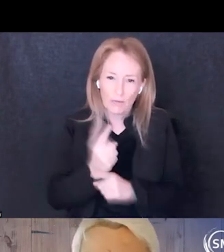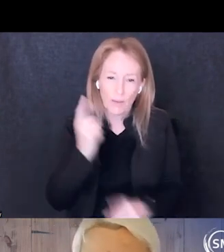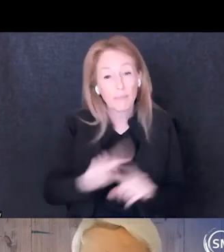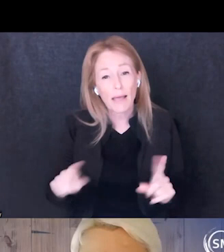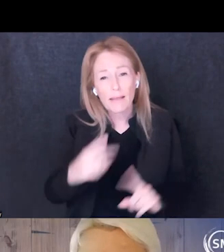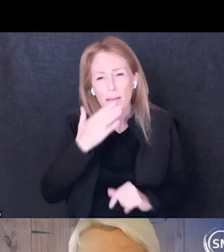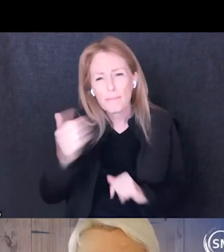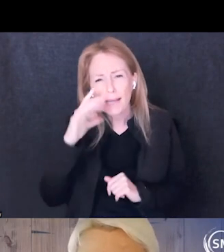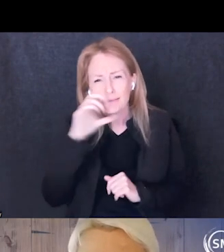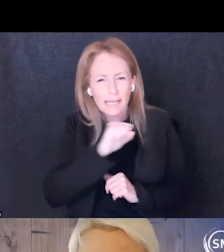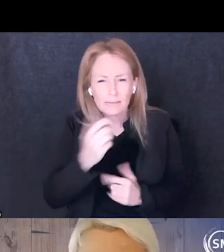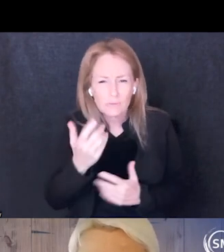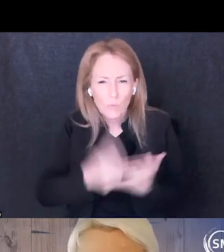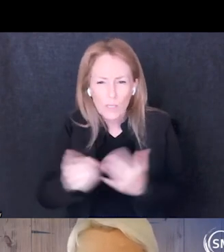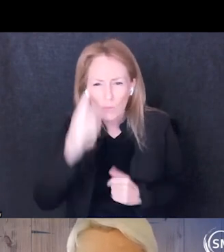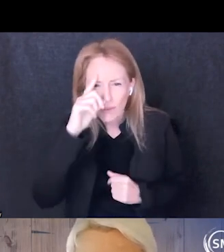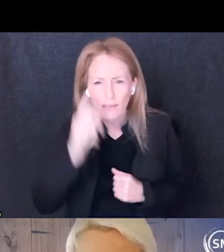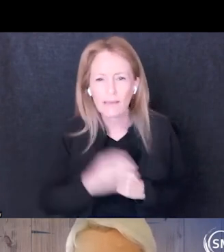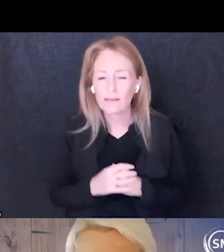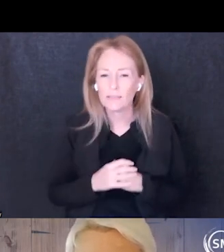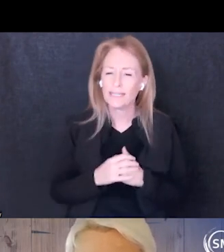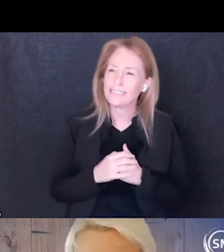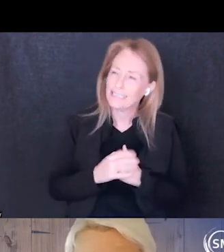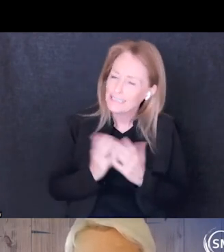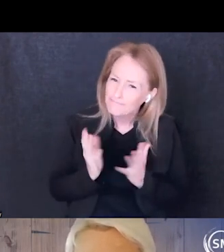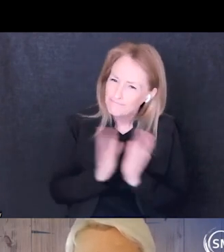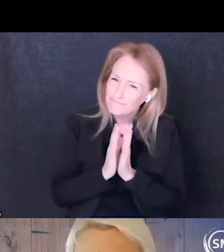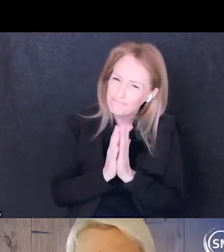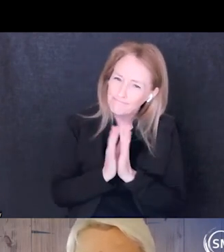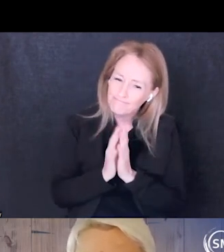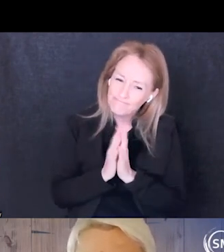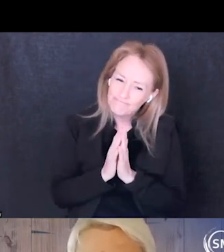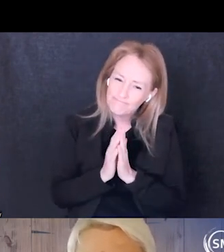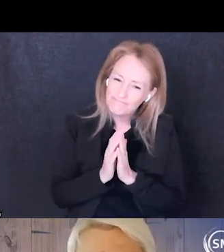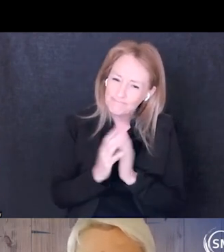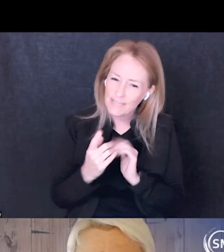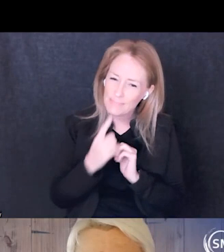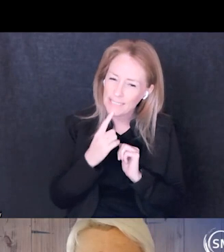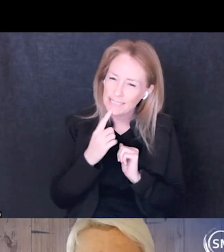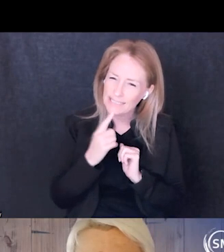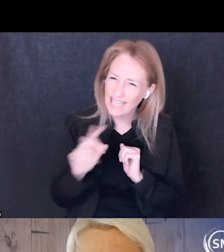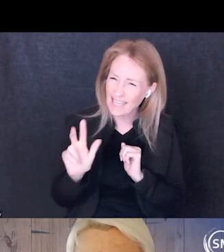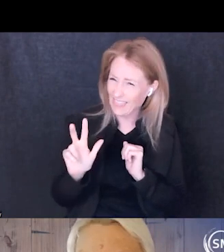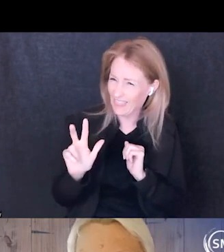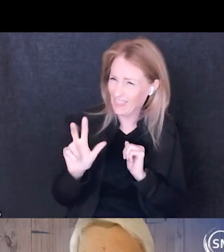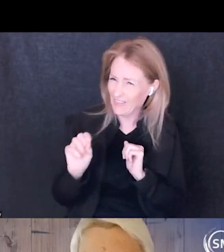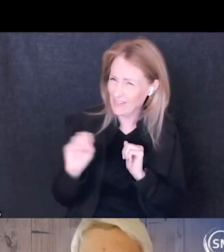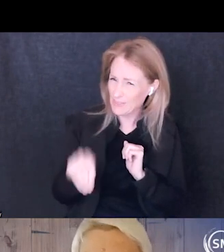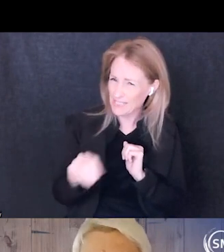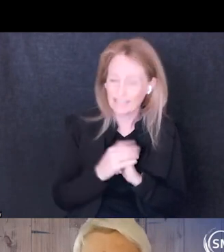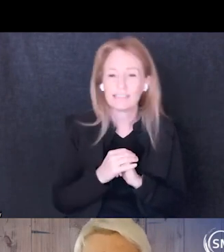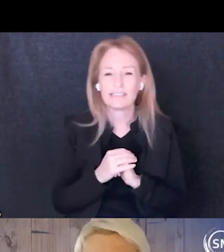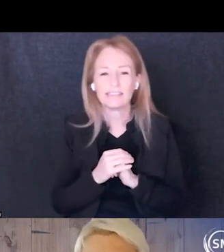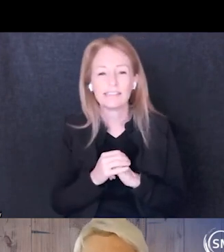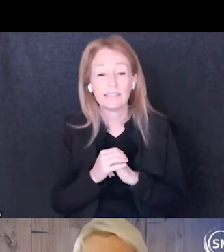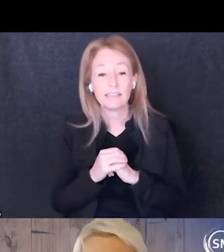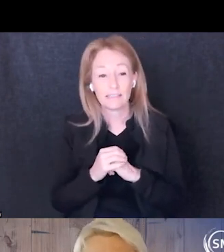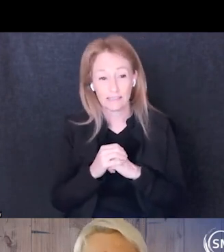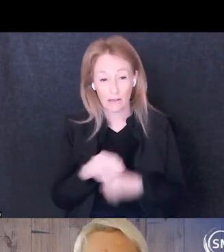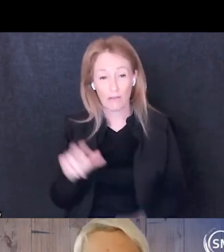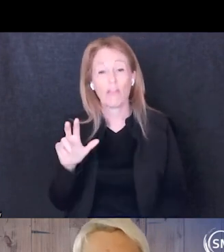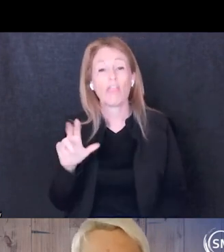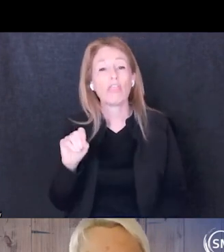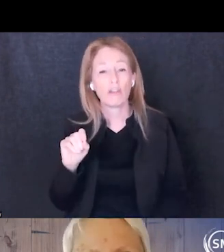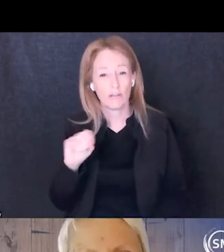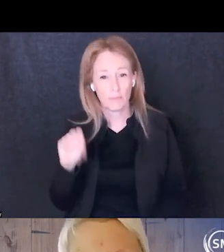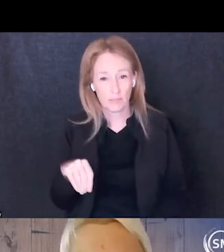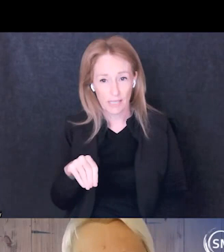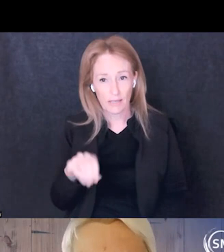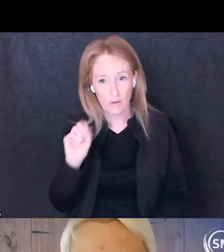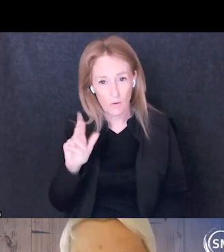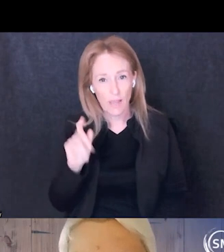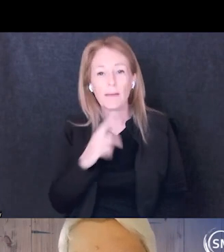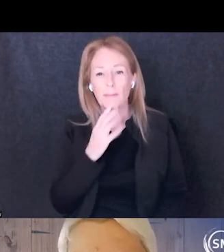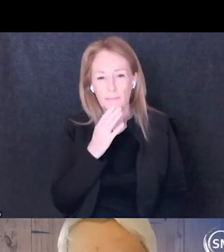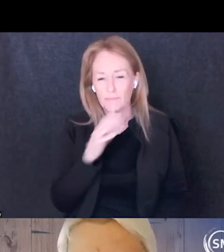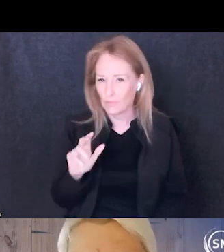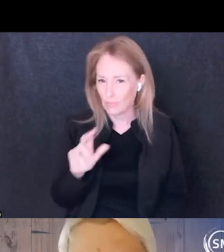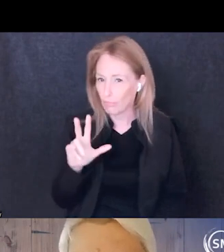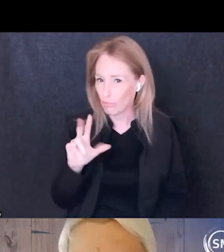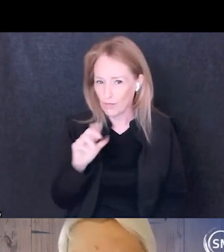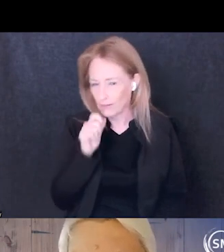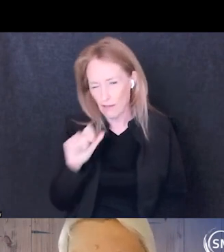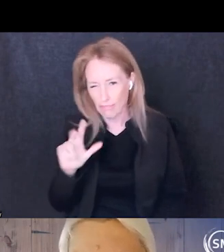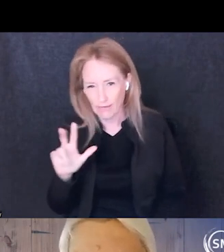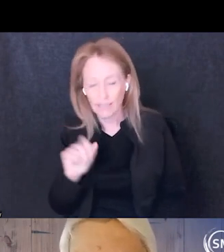WHAT DO YOU THINK?